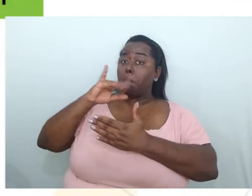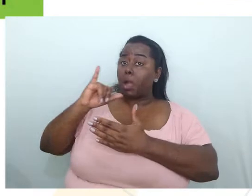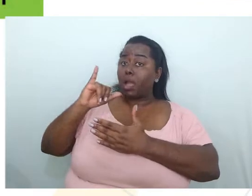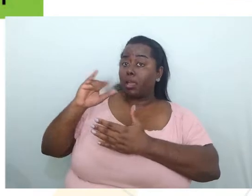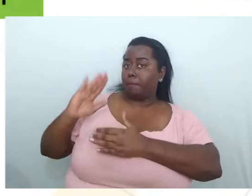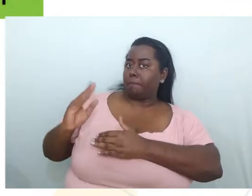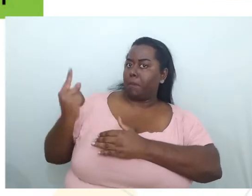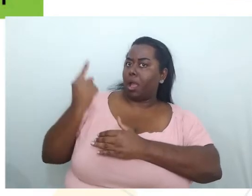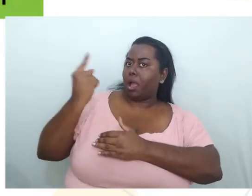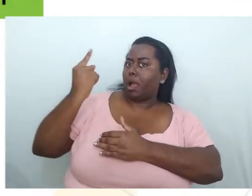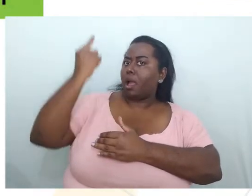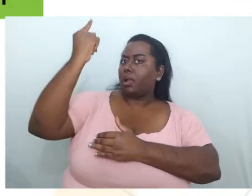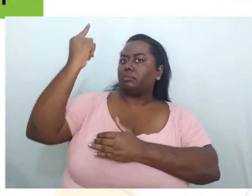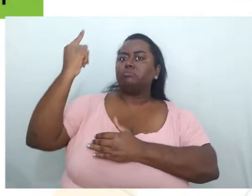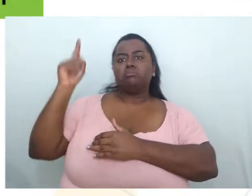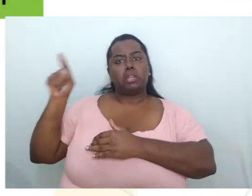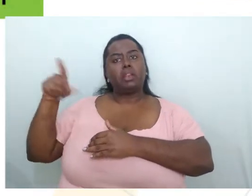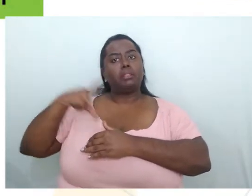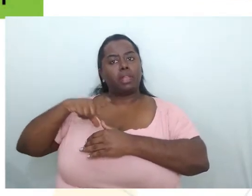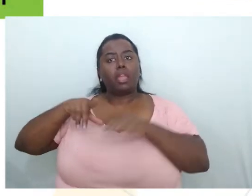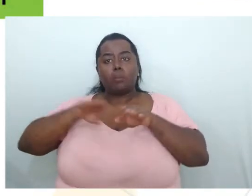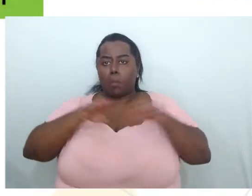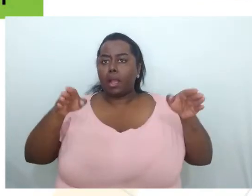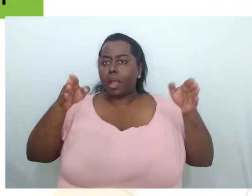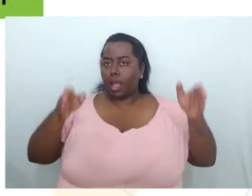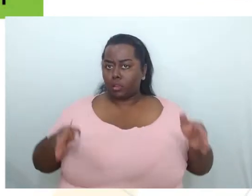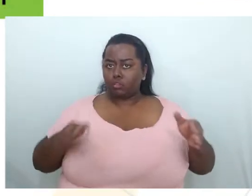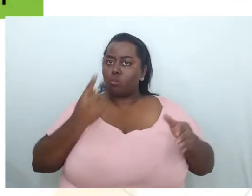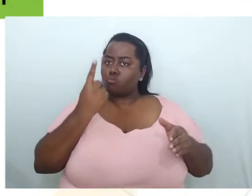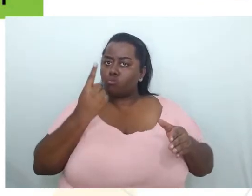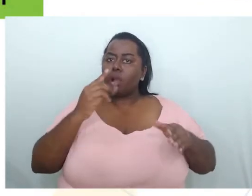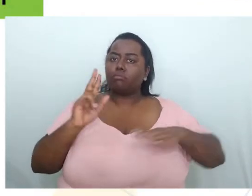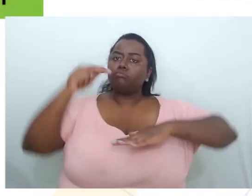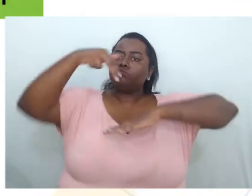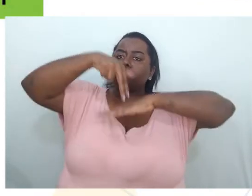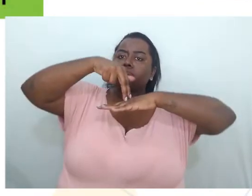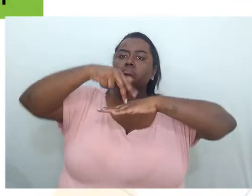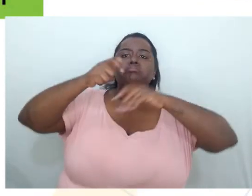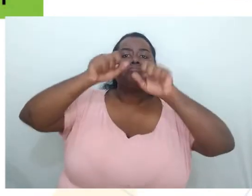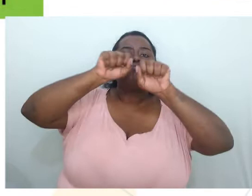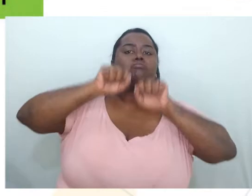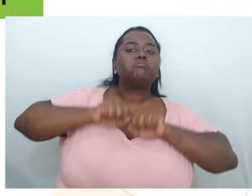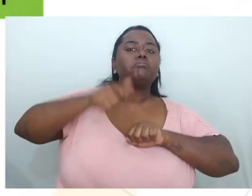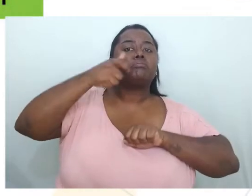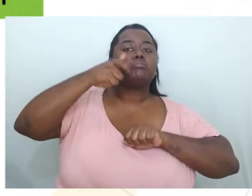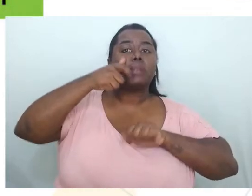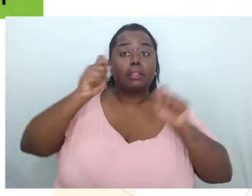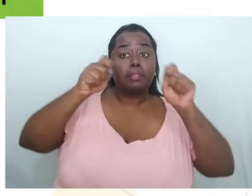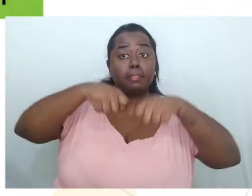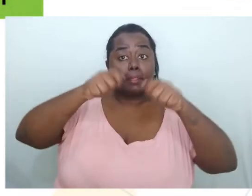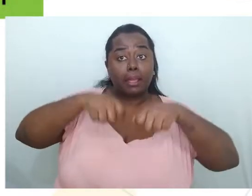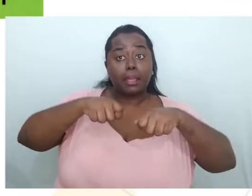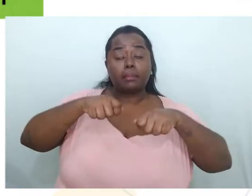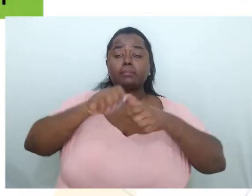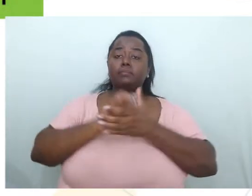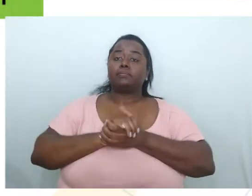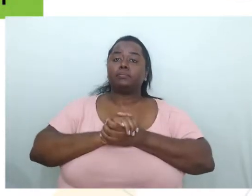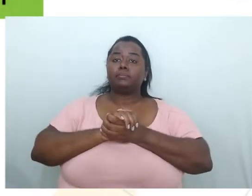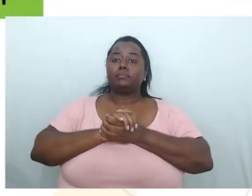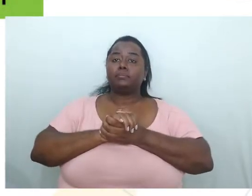the tall guy, he is standing on a stool and he can see the game over the